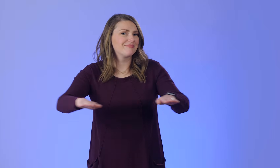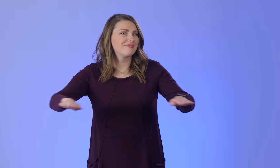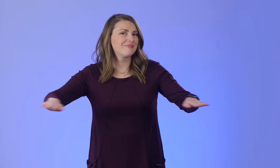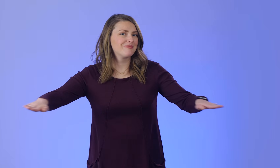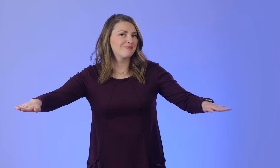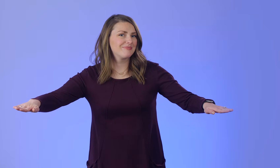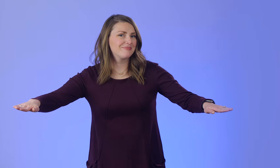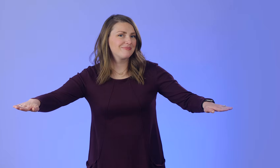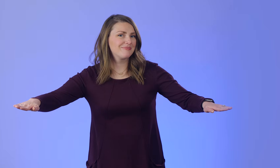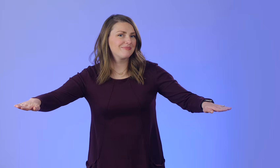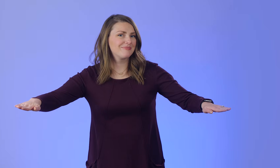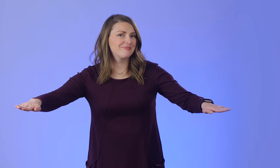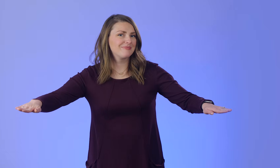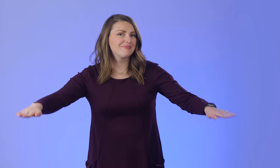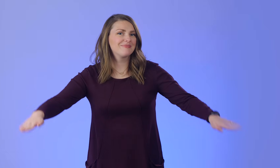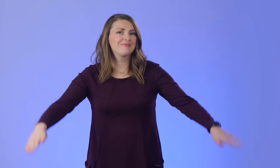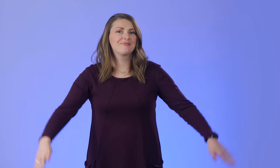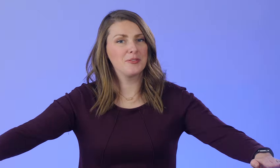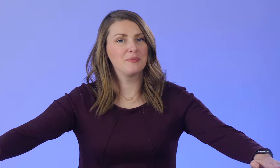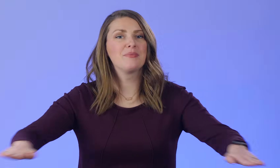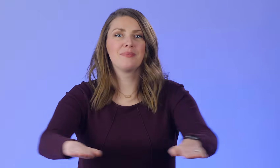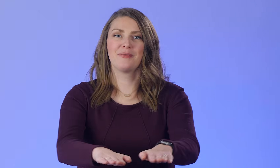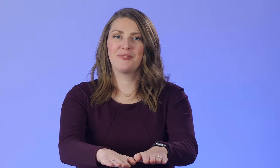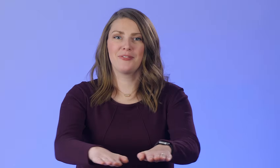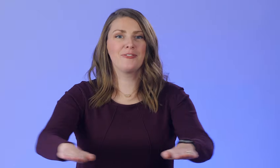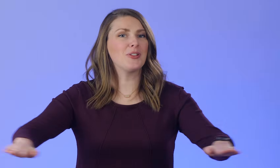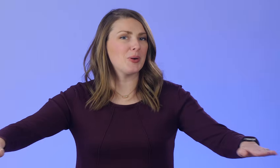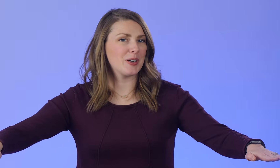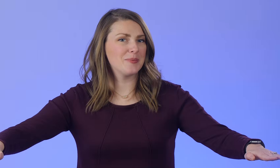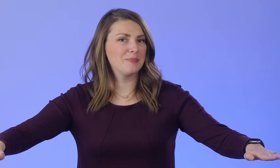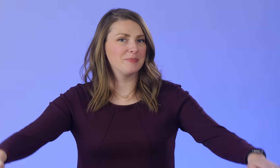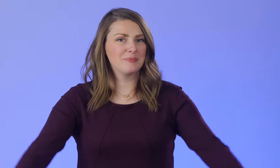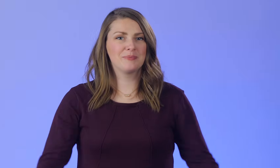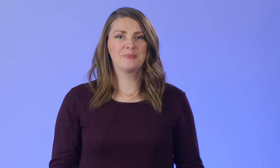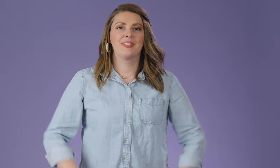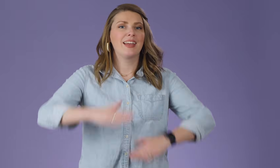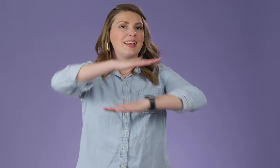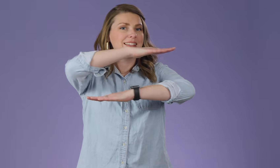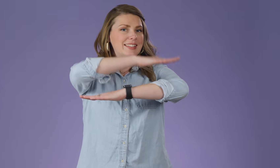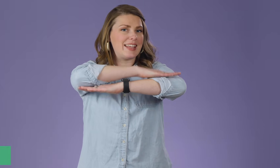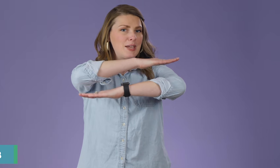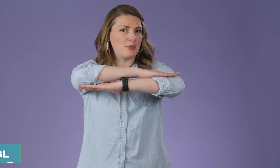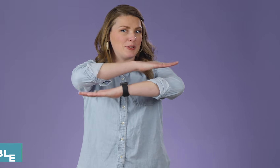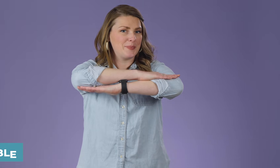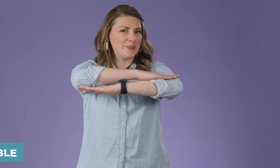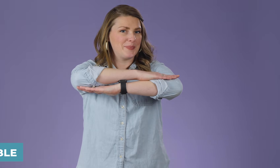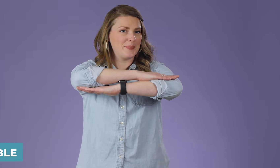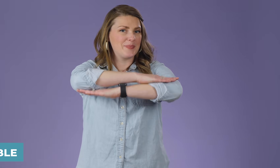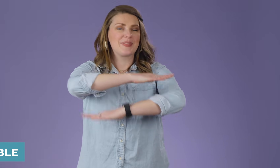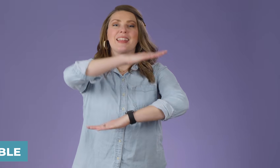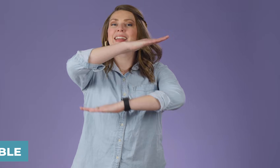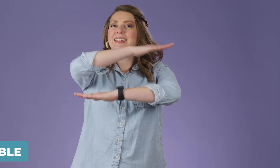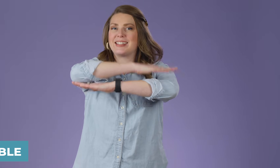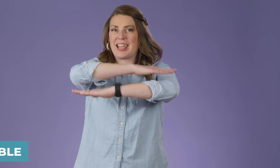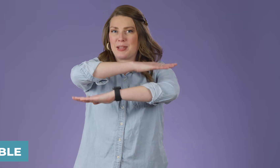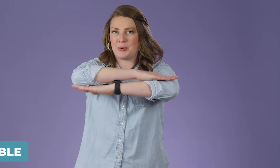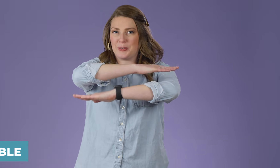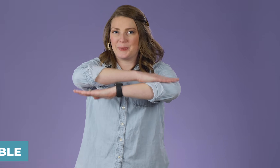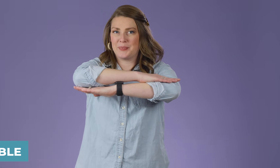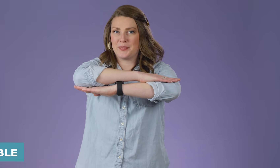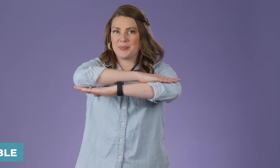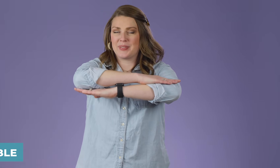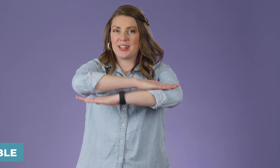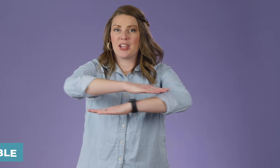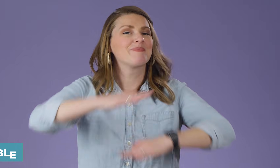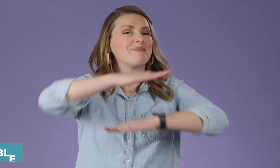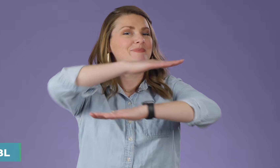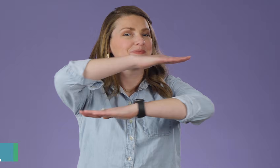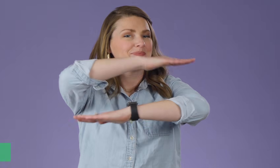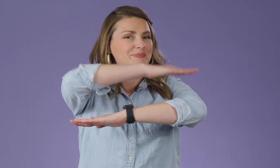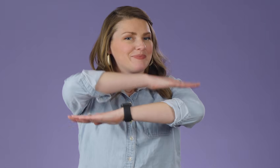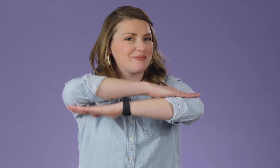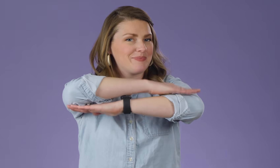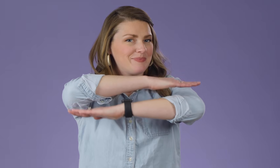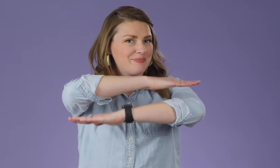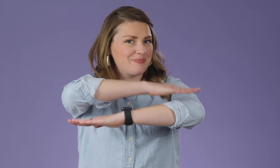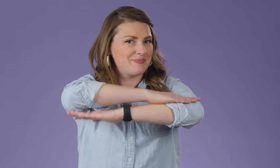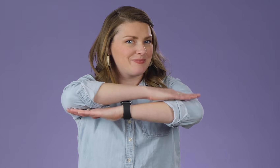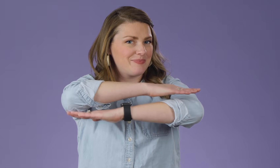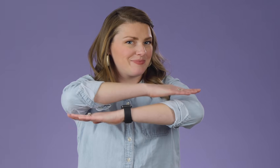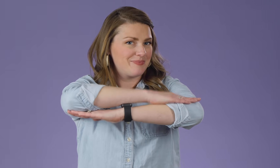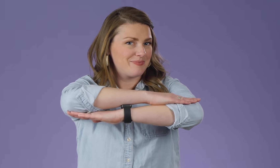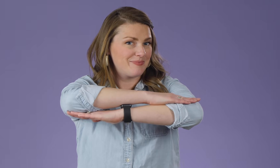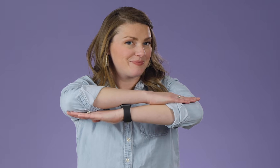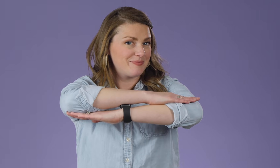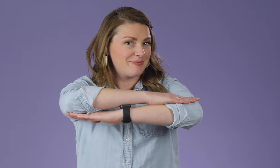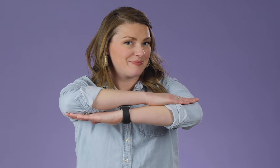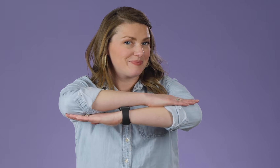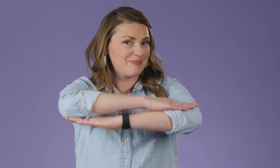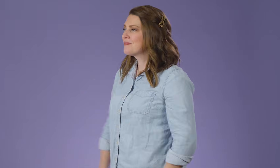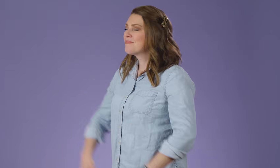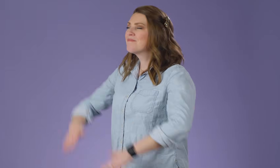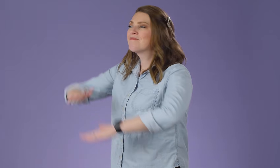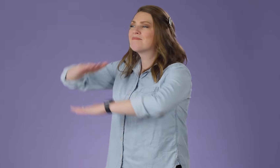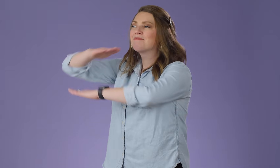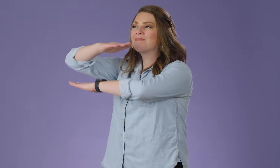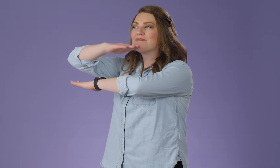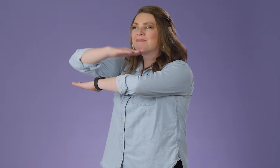and making the floor itself 'floor.' 'Table, table,' you have flat arms coming right on top of each other